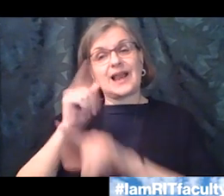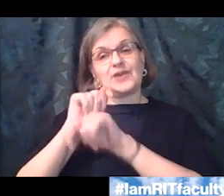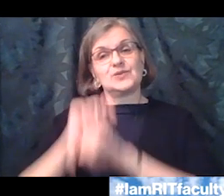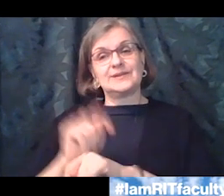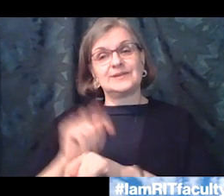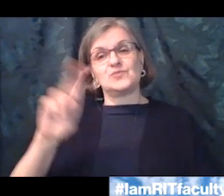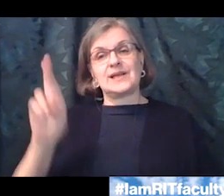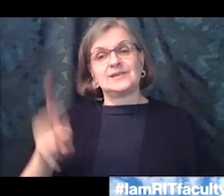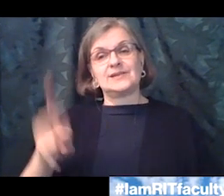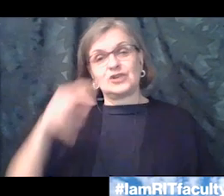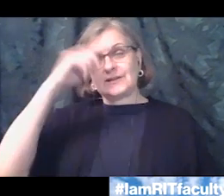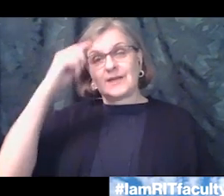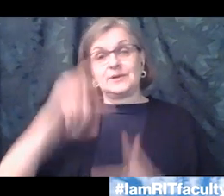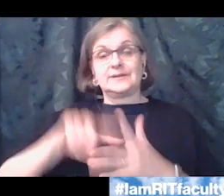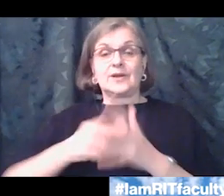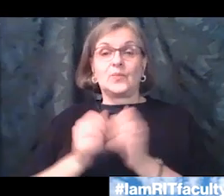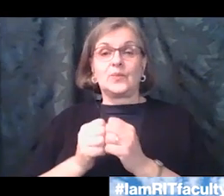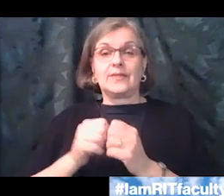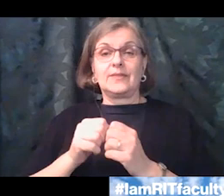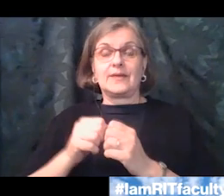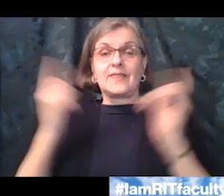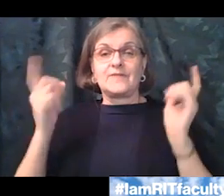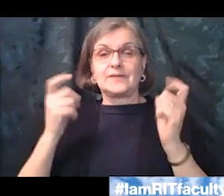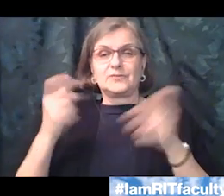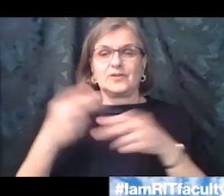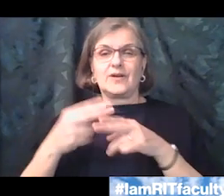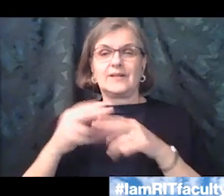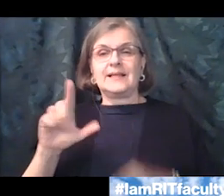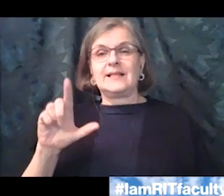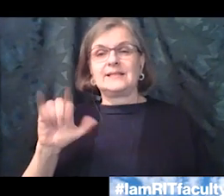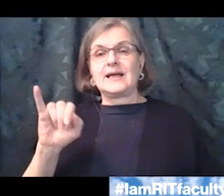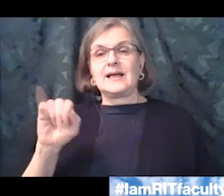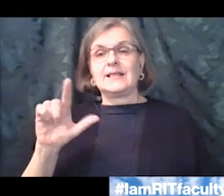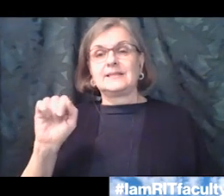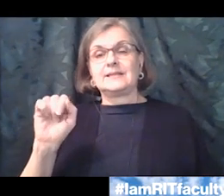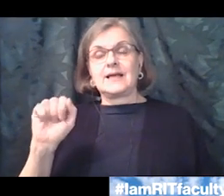started with the Lilac Festival and extended through September.